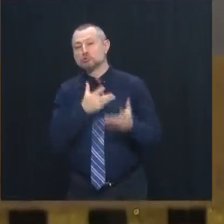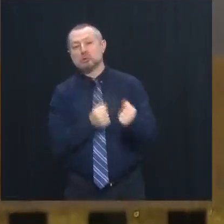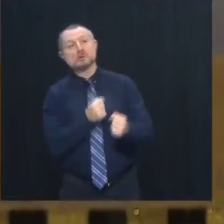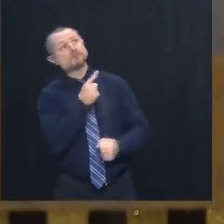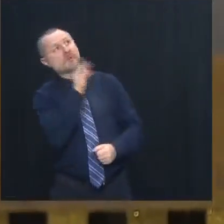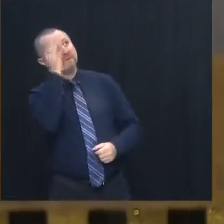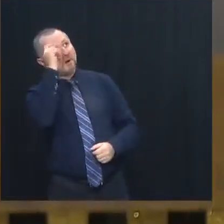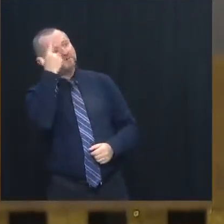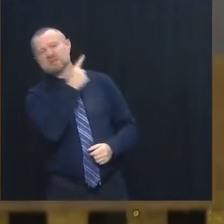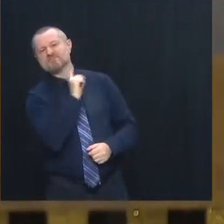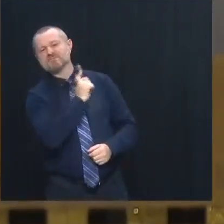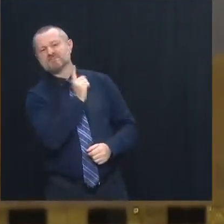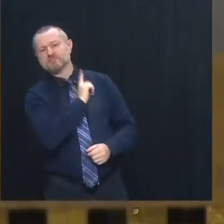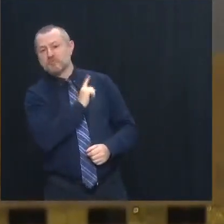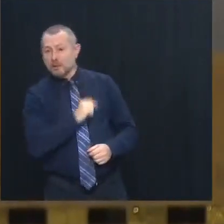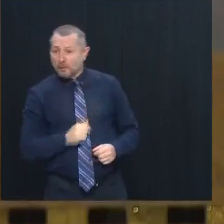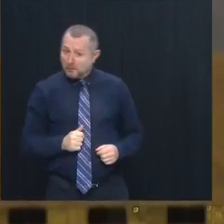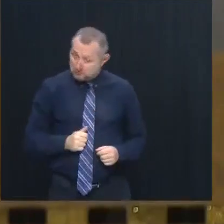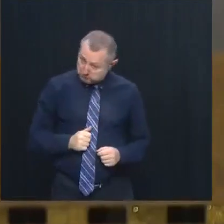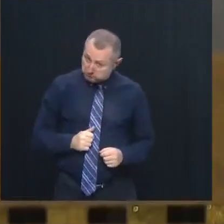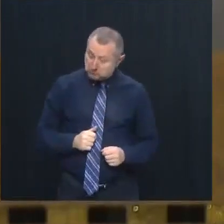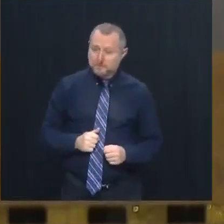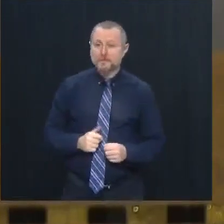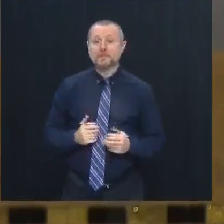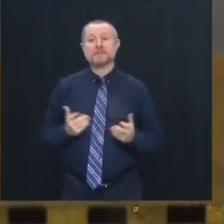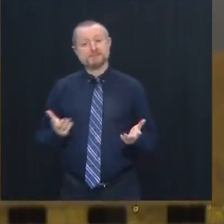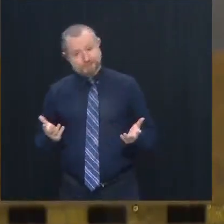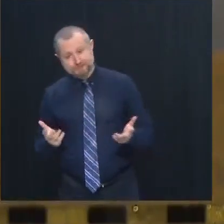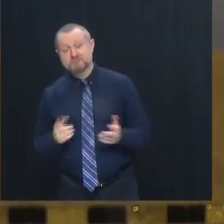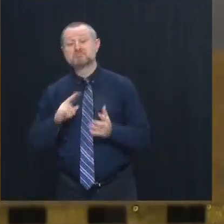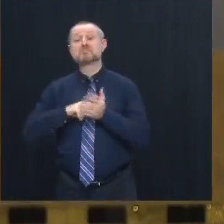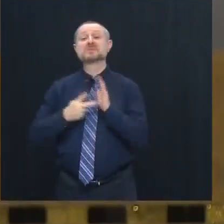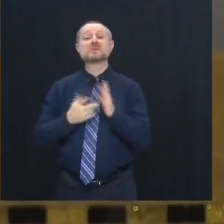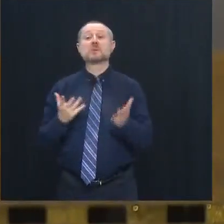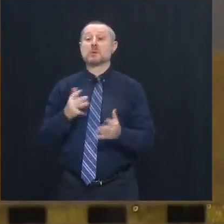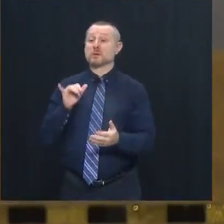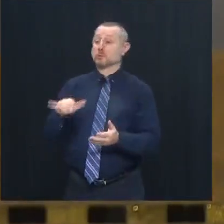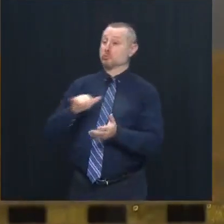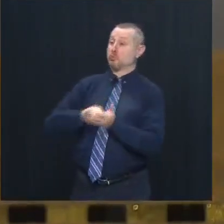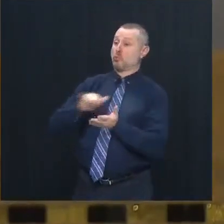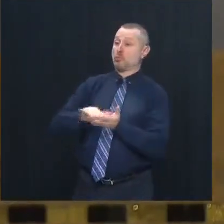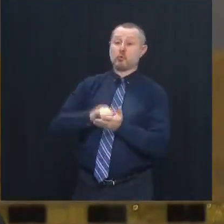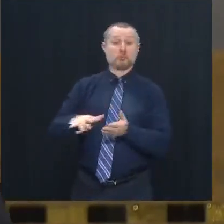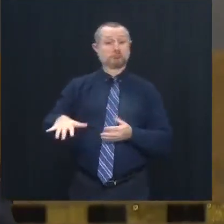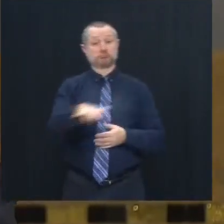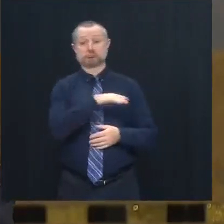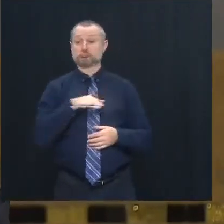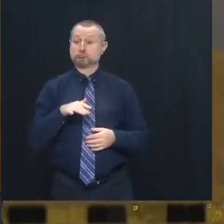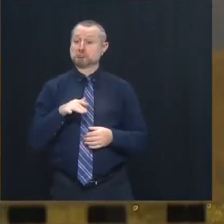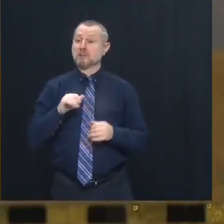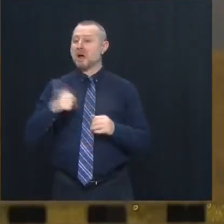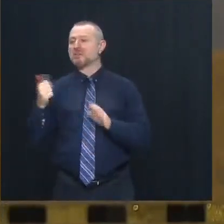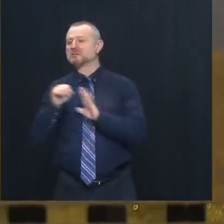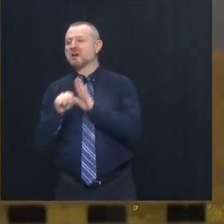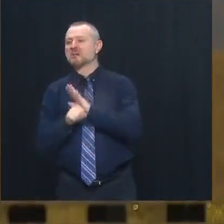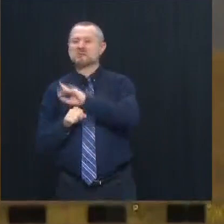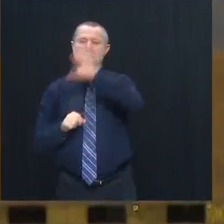NOT TAKE THE VACCINE IF IT WERE DON'T TRUST THE WAY THIS FEDERAL